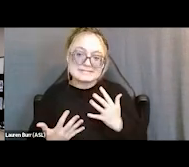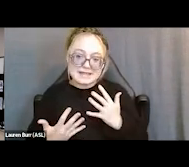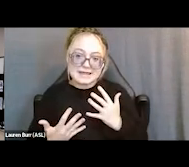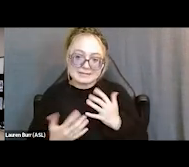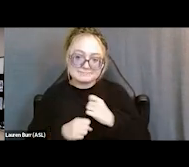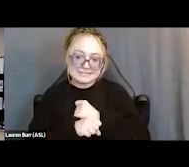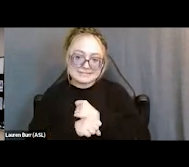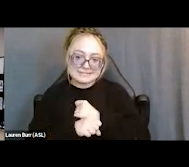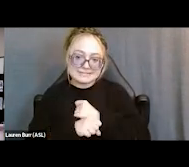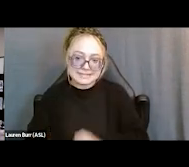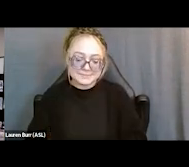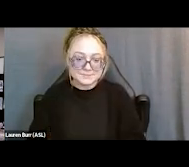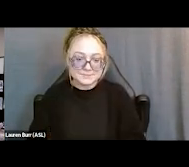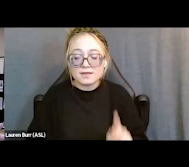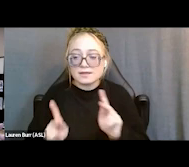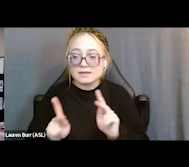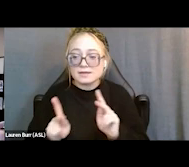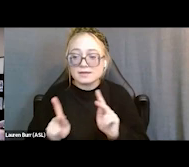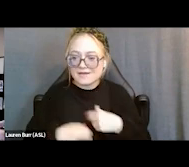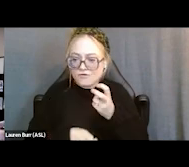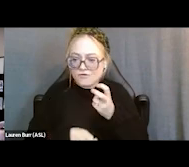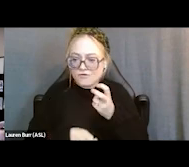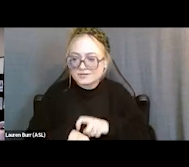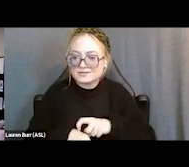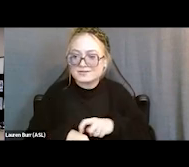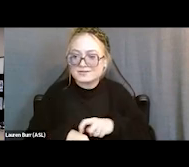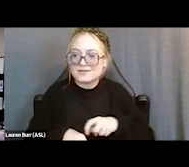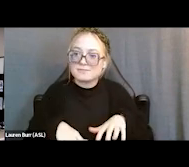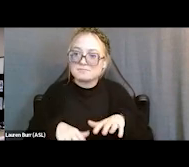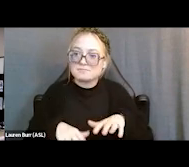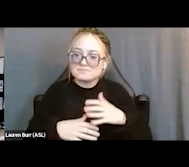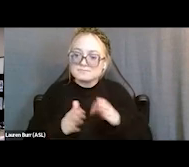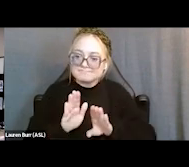And also people have difficulty attaining educational, vocational goals and it's a little bit more difficult